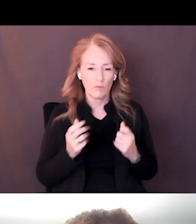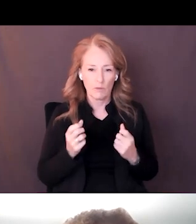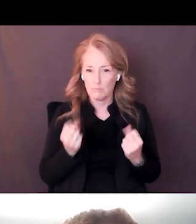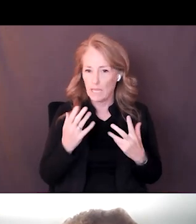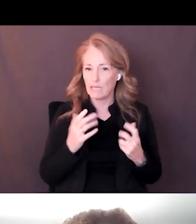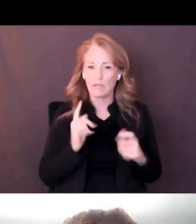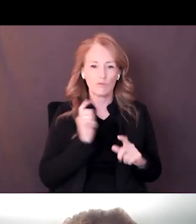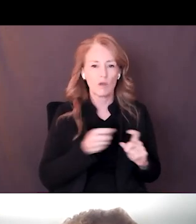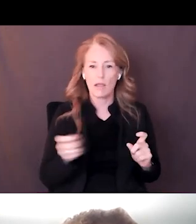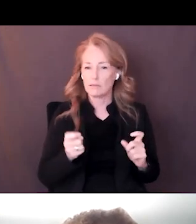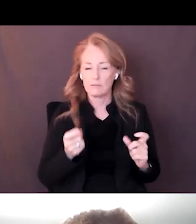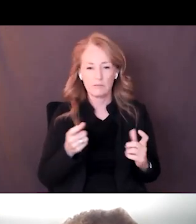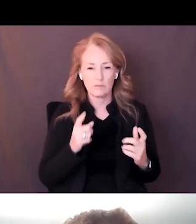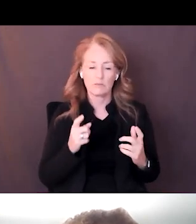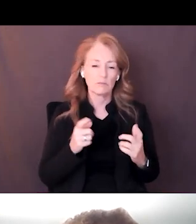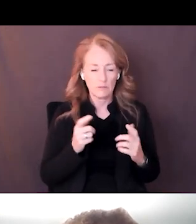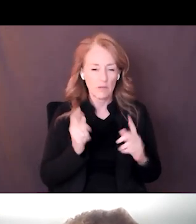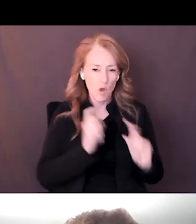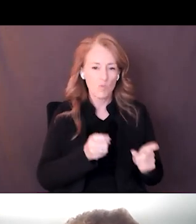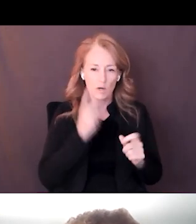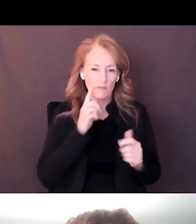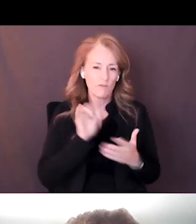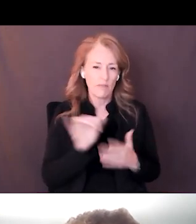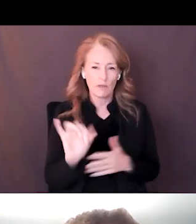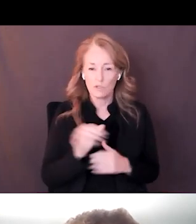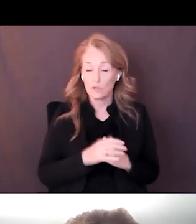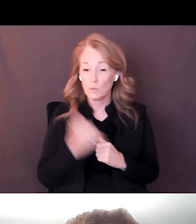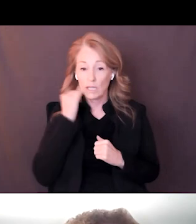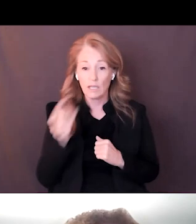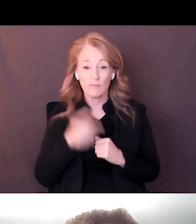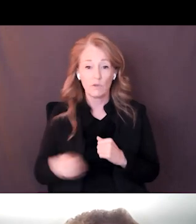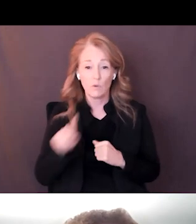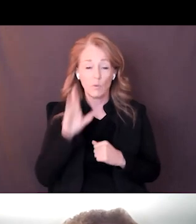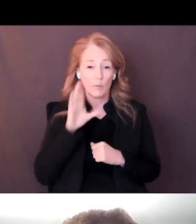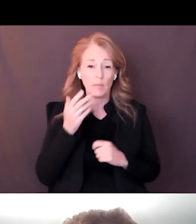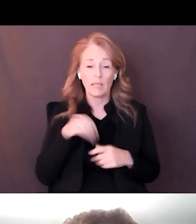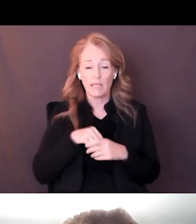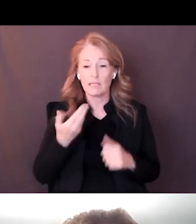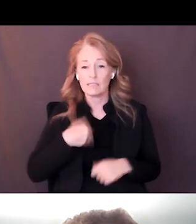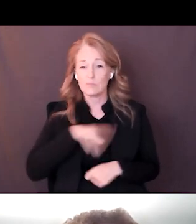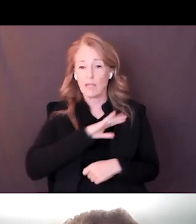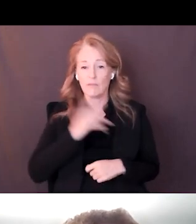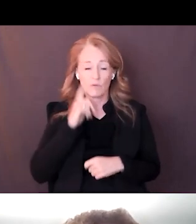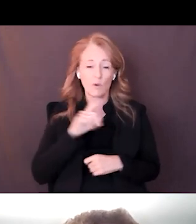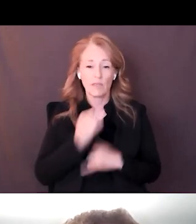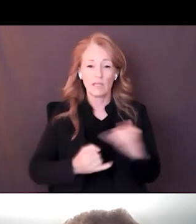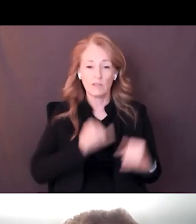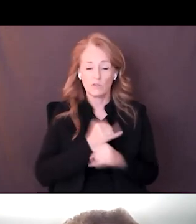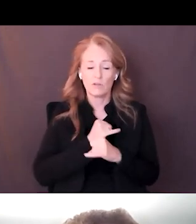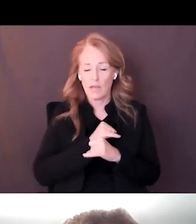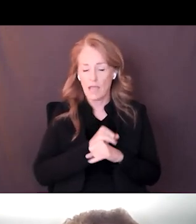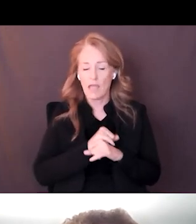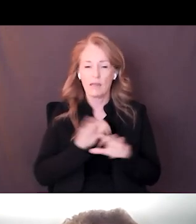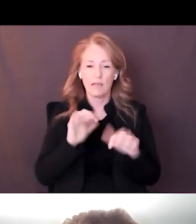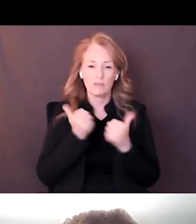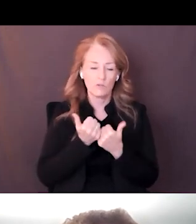IF ANY OF YOU ARE GOING TO BE IN BARCELONA FOR THE CONFERENCE, I